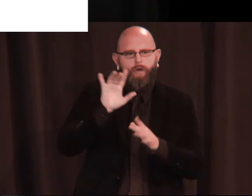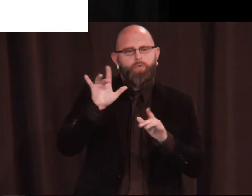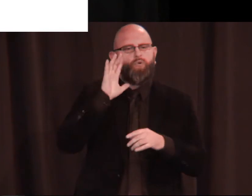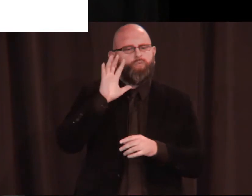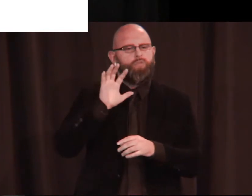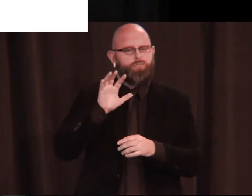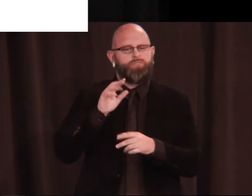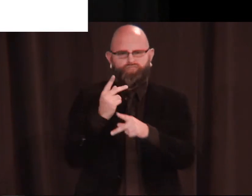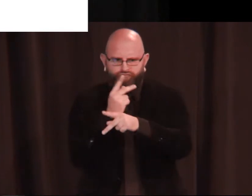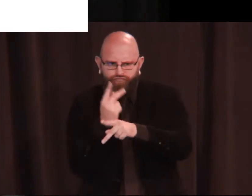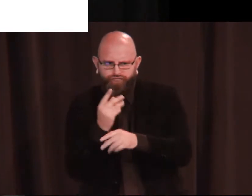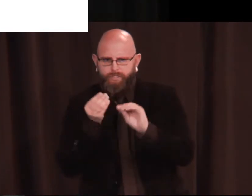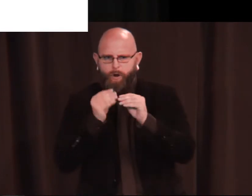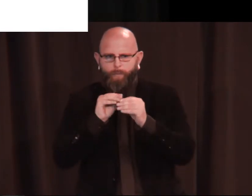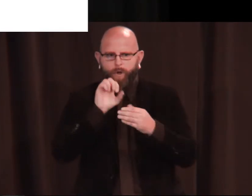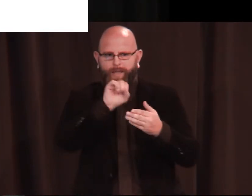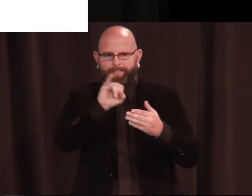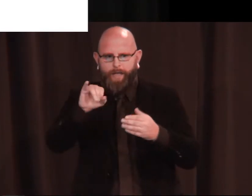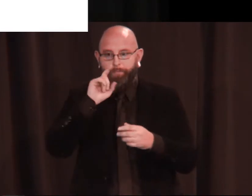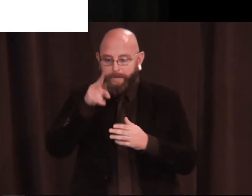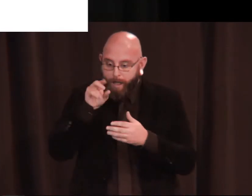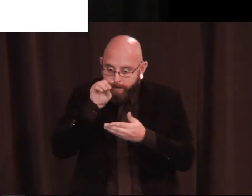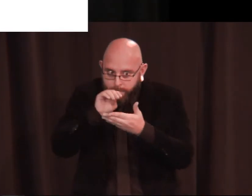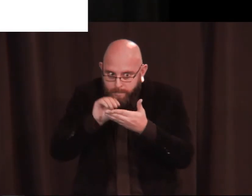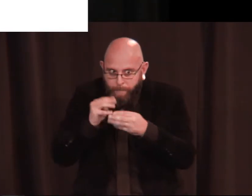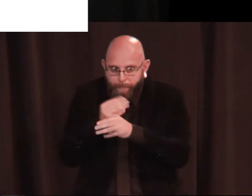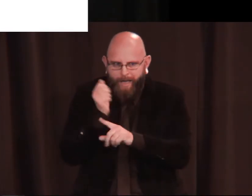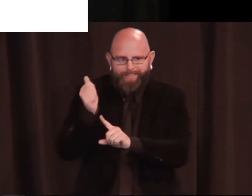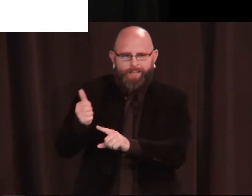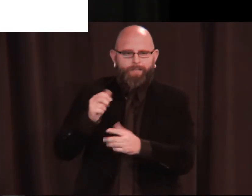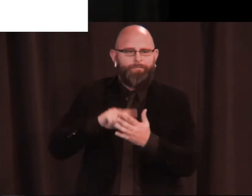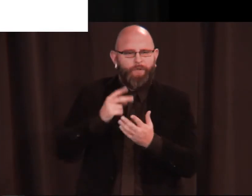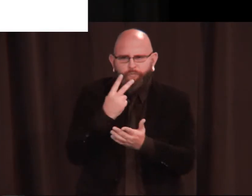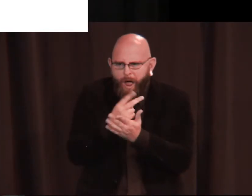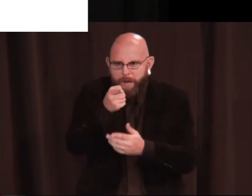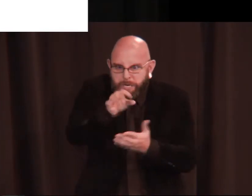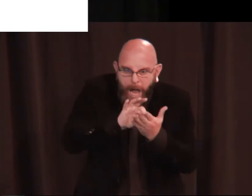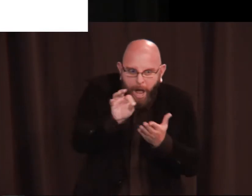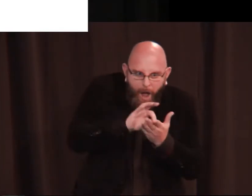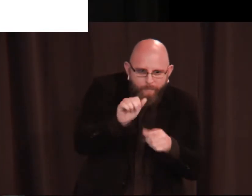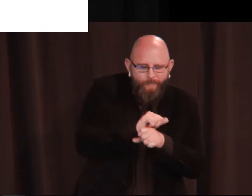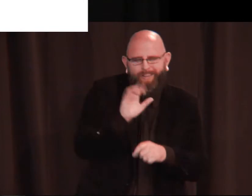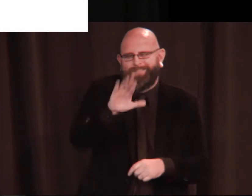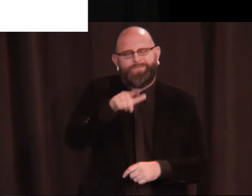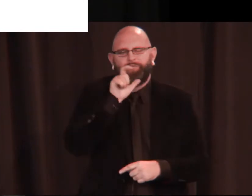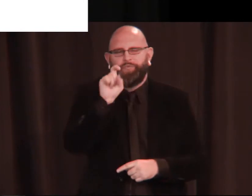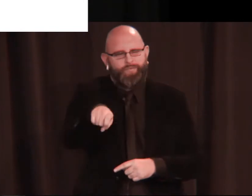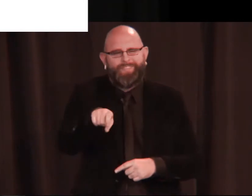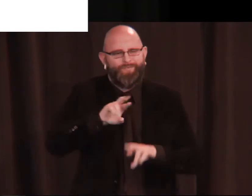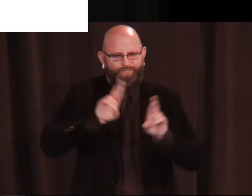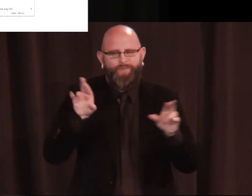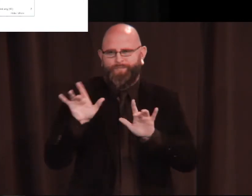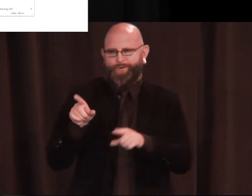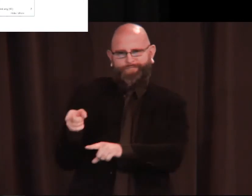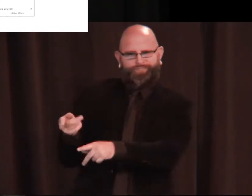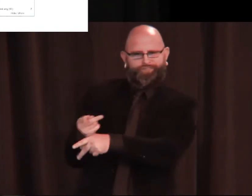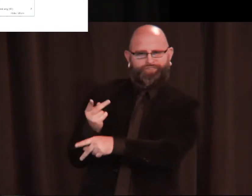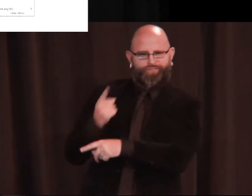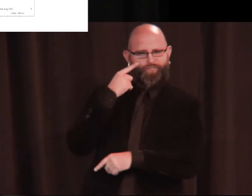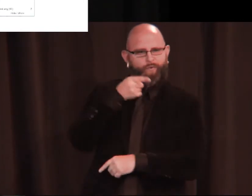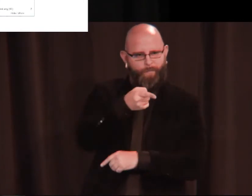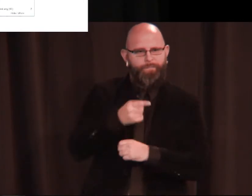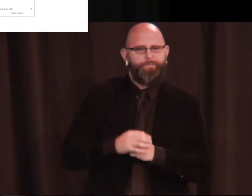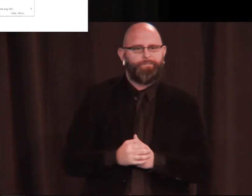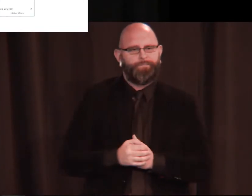And, so, what it does, then, is divides up the speech banana,